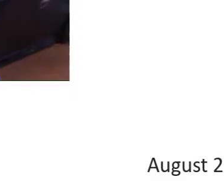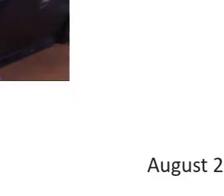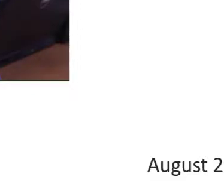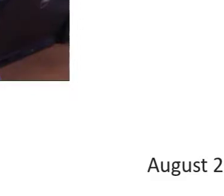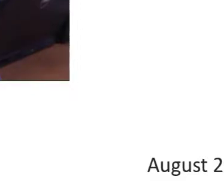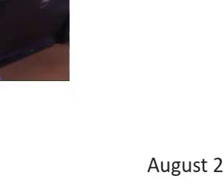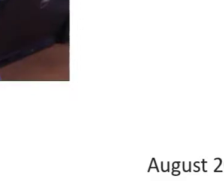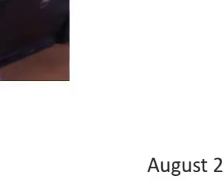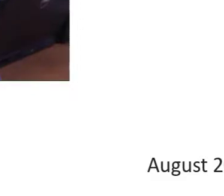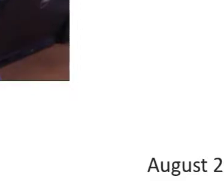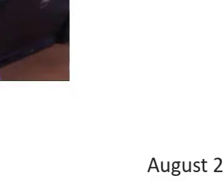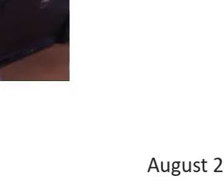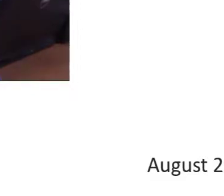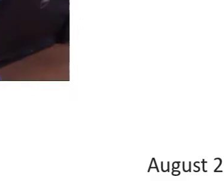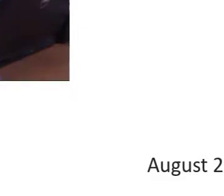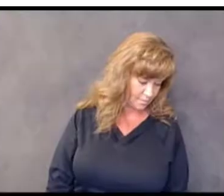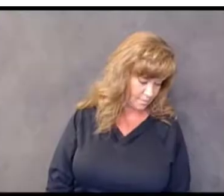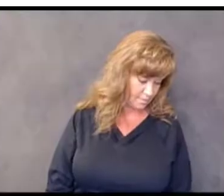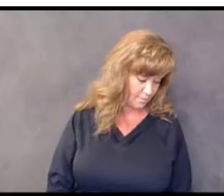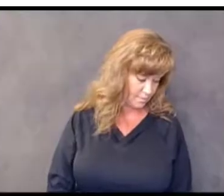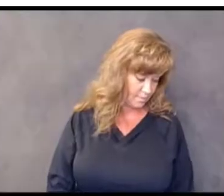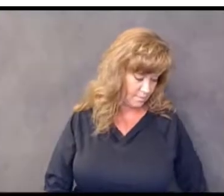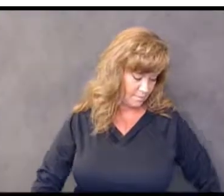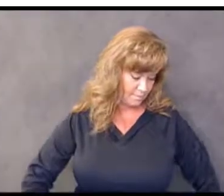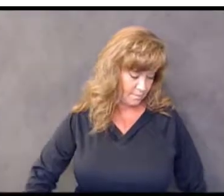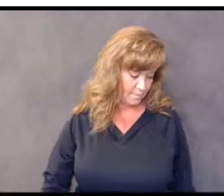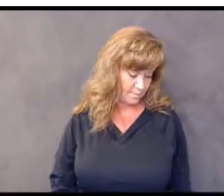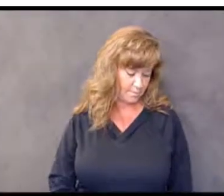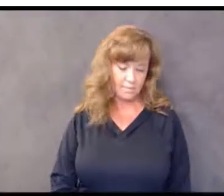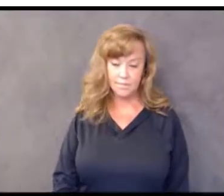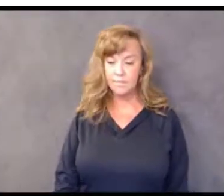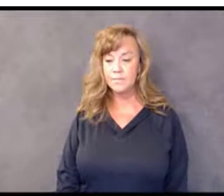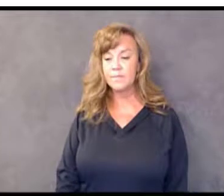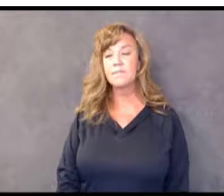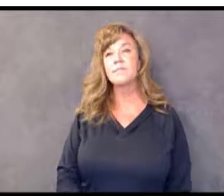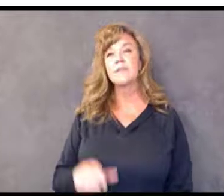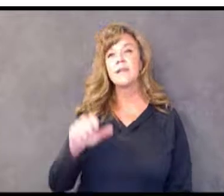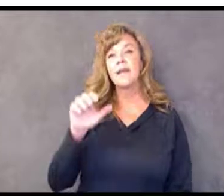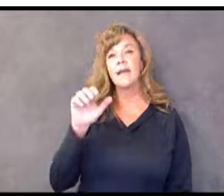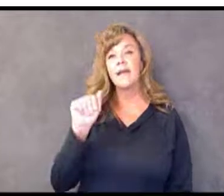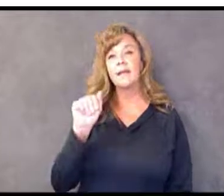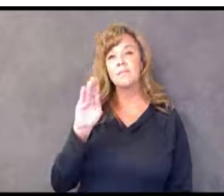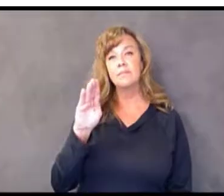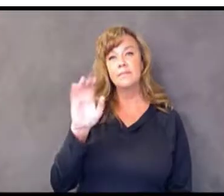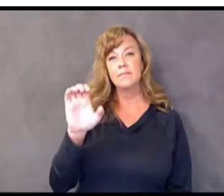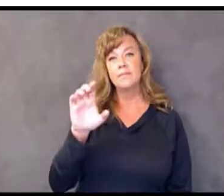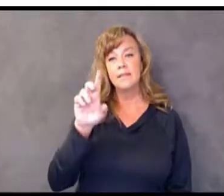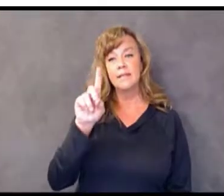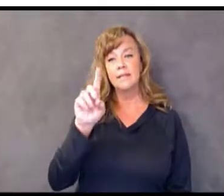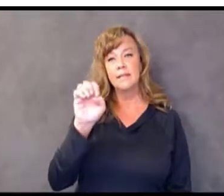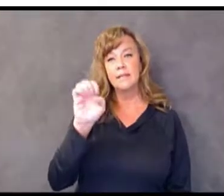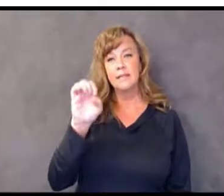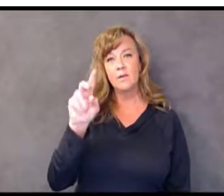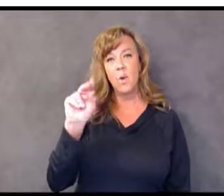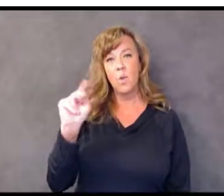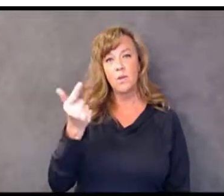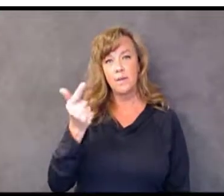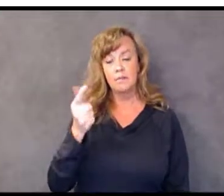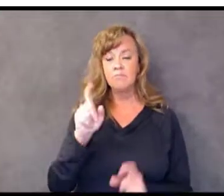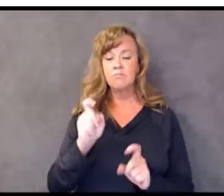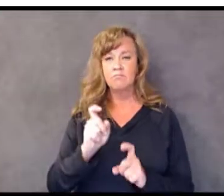The alphabetic decoding subtest should be administered primarily through finger spelling